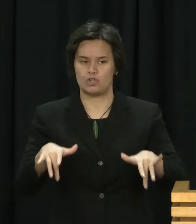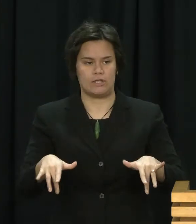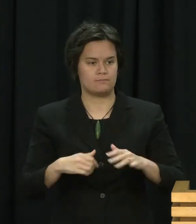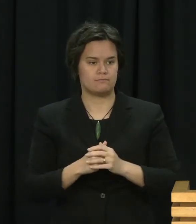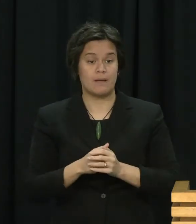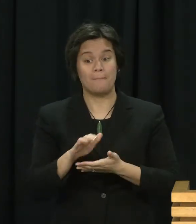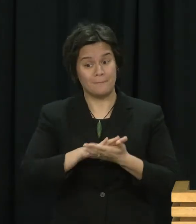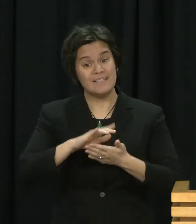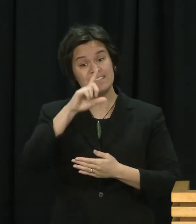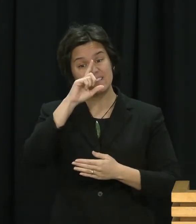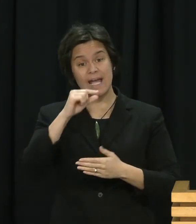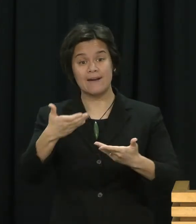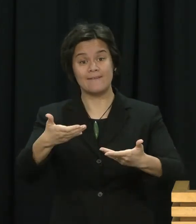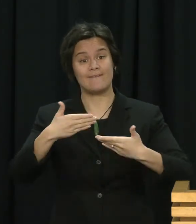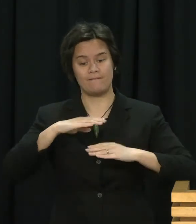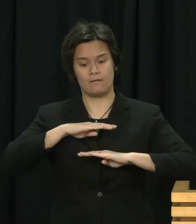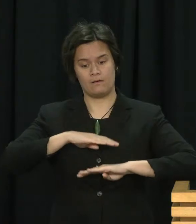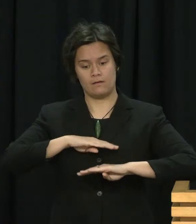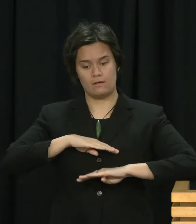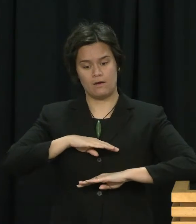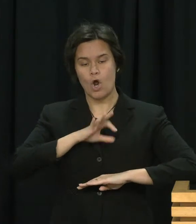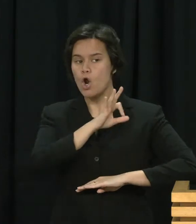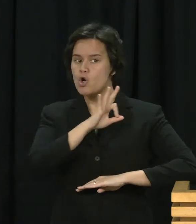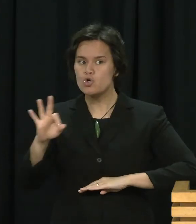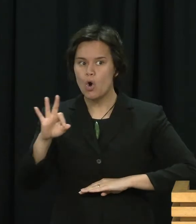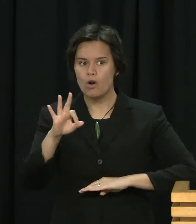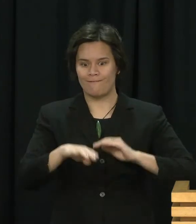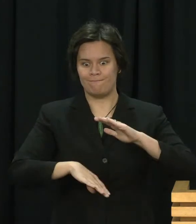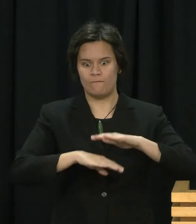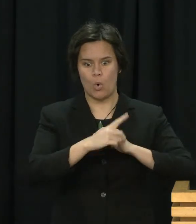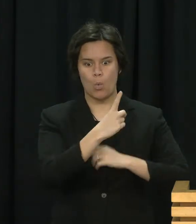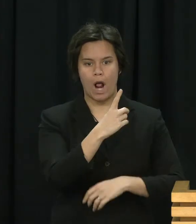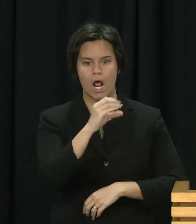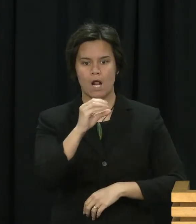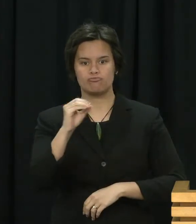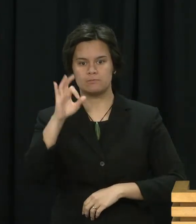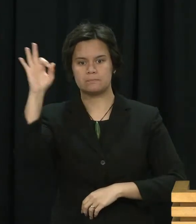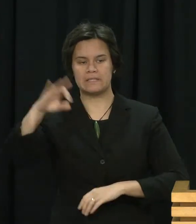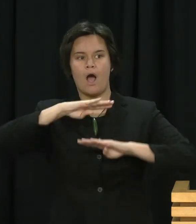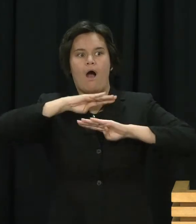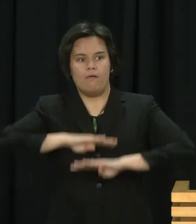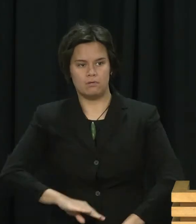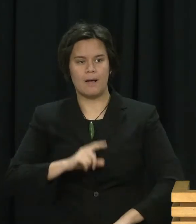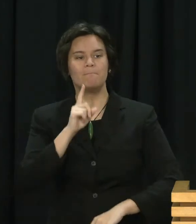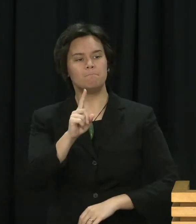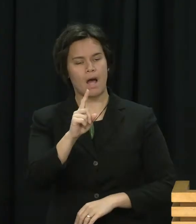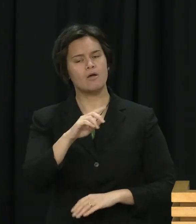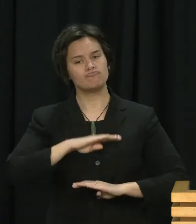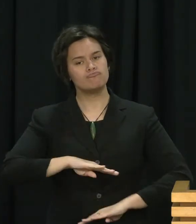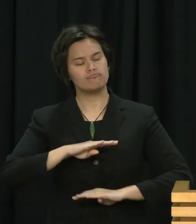something and we have seen nothing and that does give us